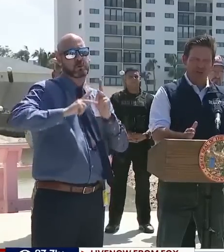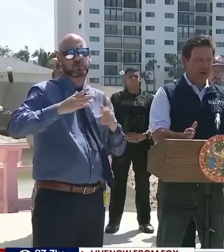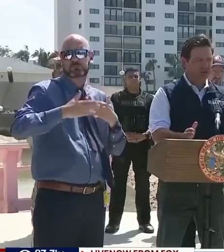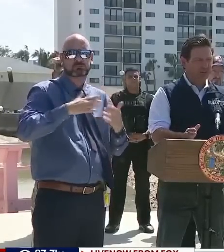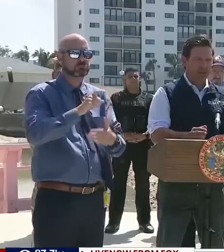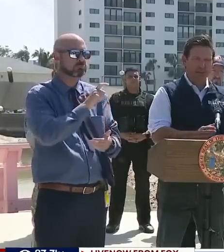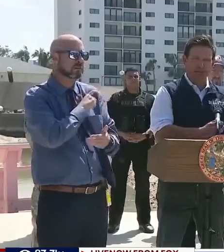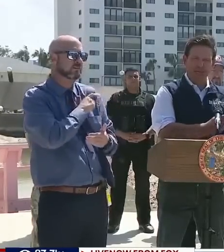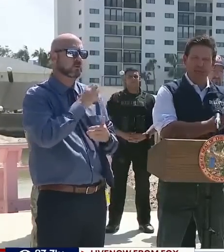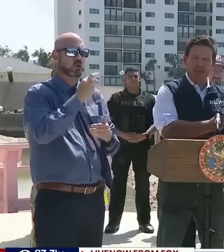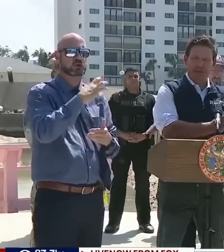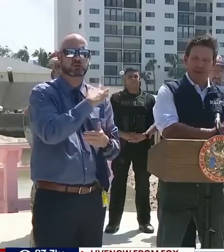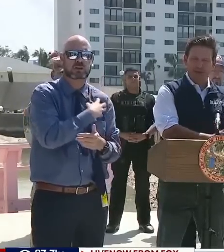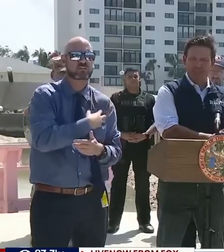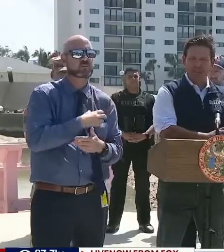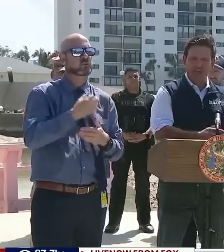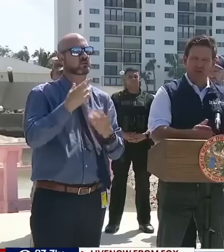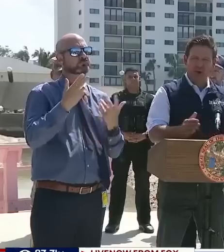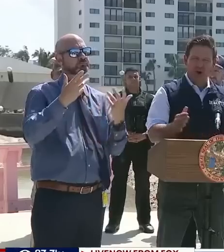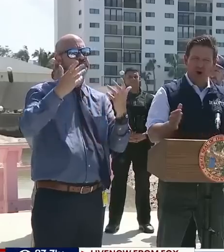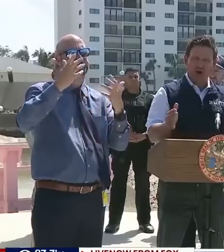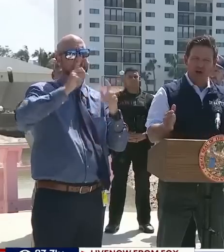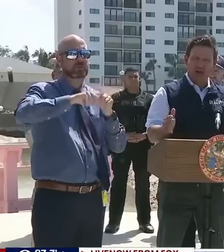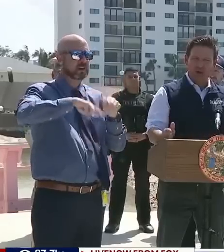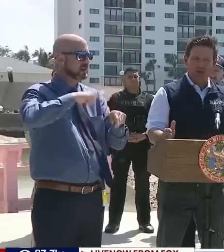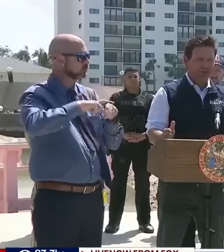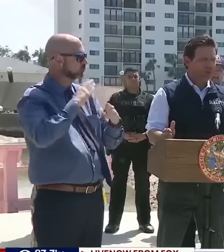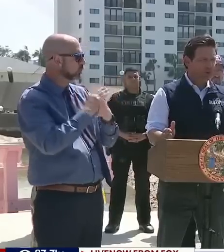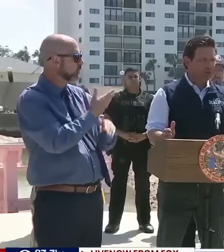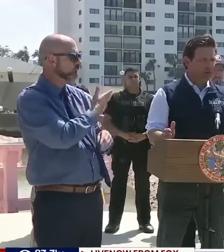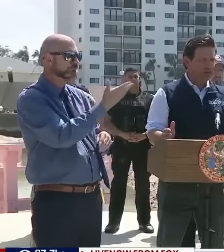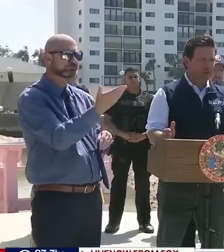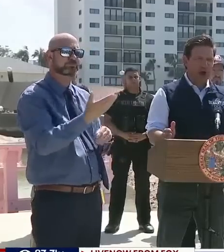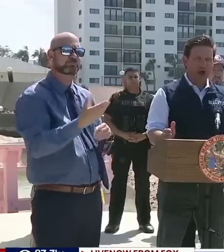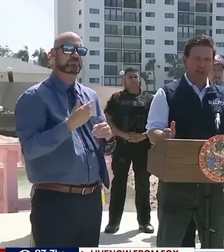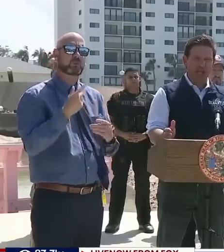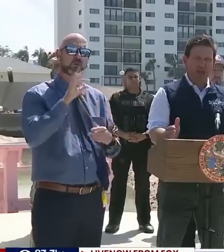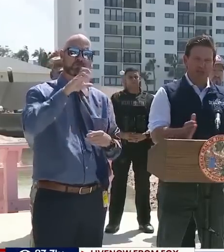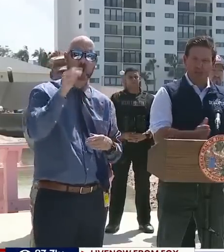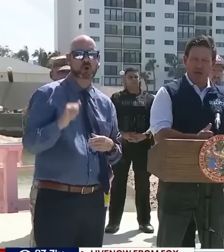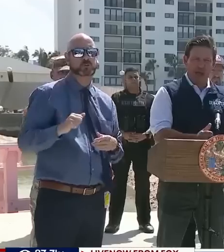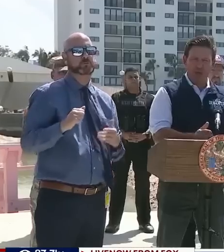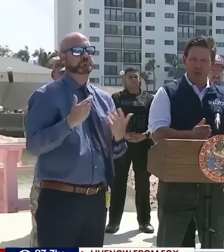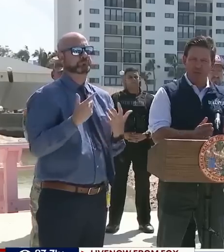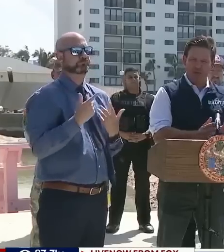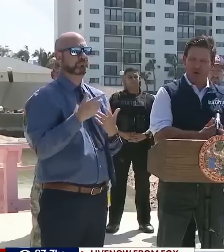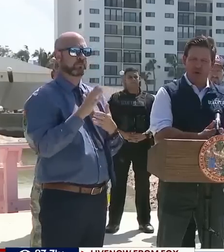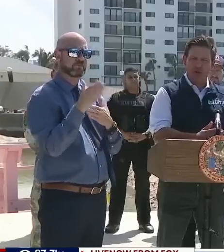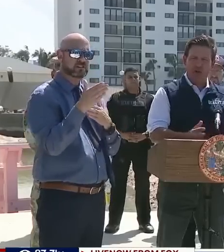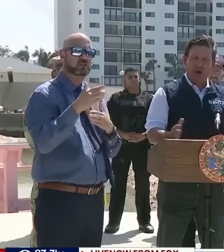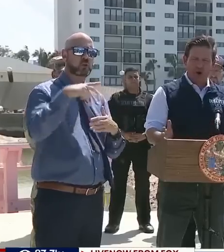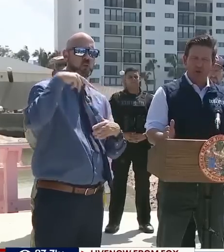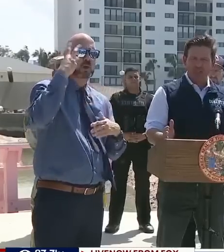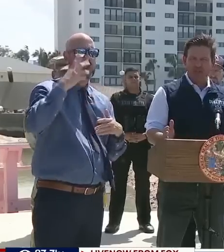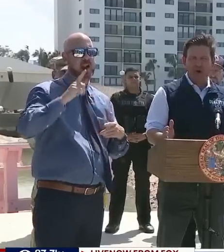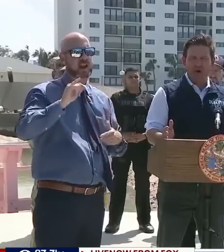state. And I think we all should be, very thankful to have folks, whether it's a police officer. sheriff's, deputy whether